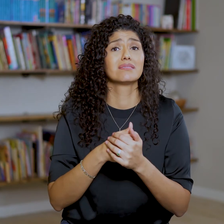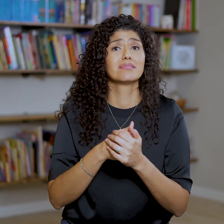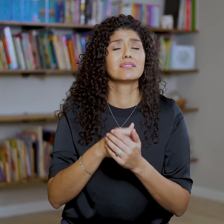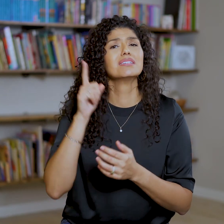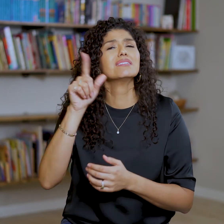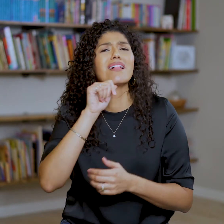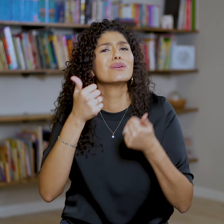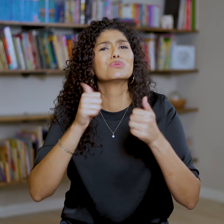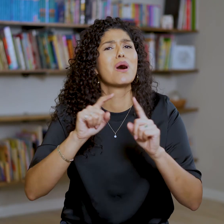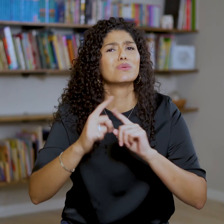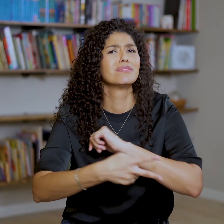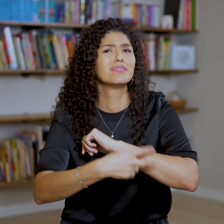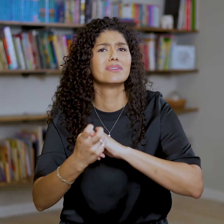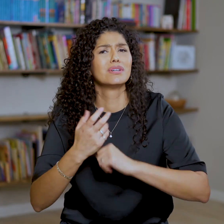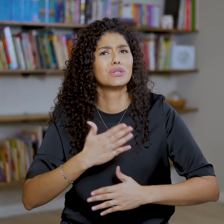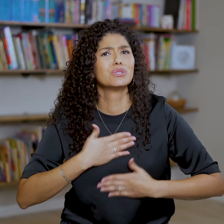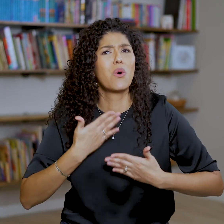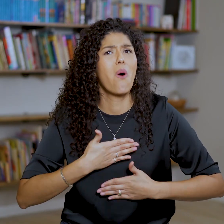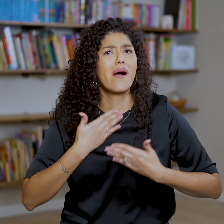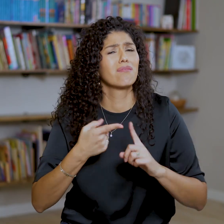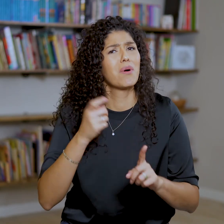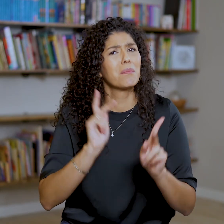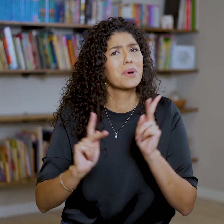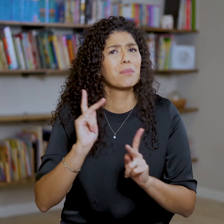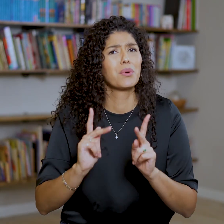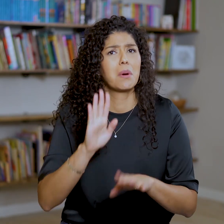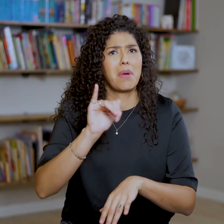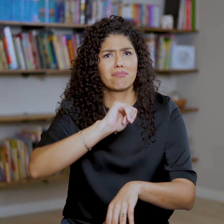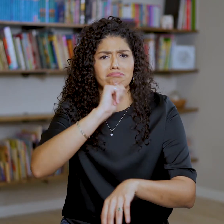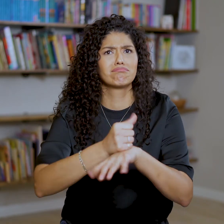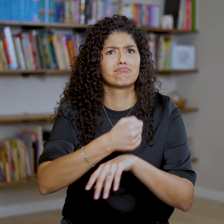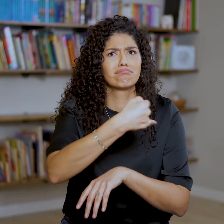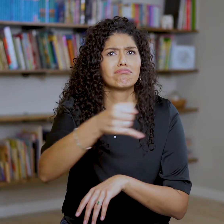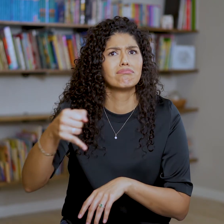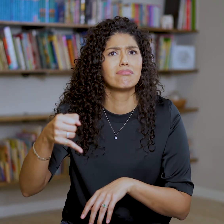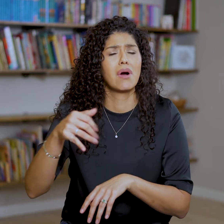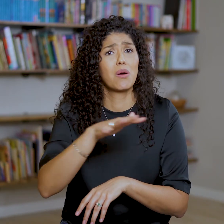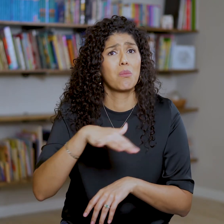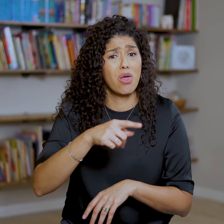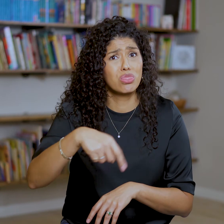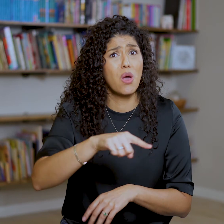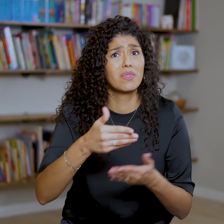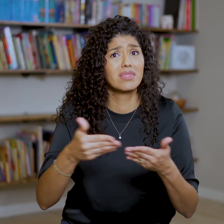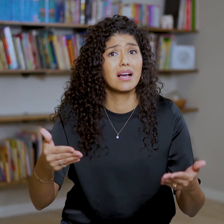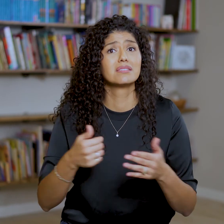He’s not trying to steal joy from people by putting boundaries around those things.